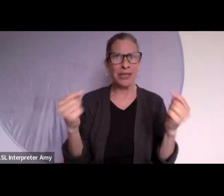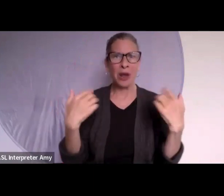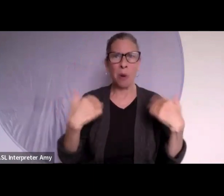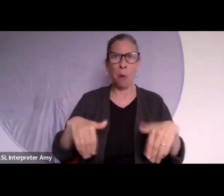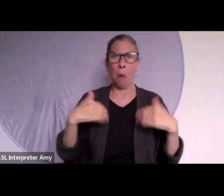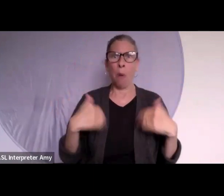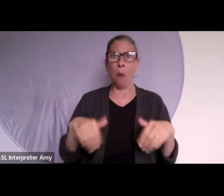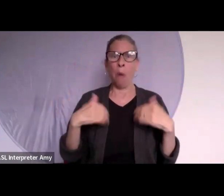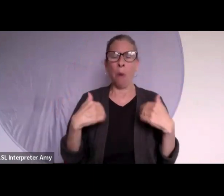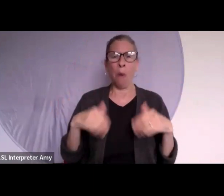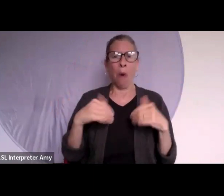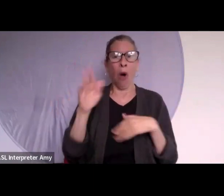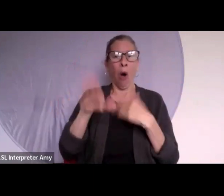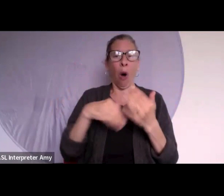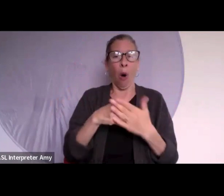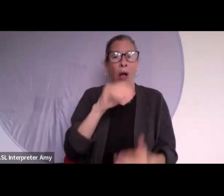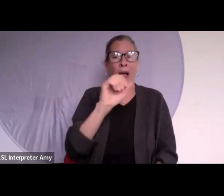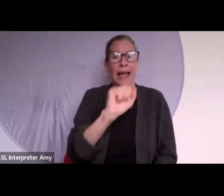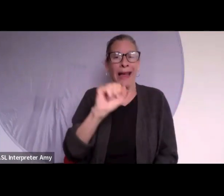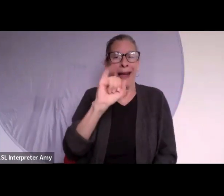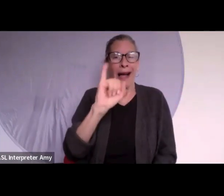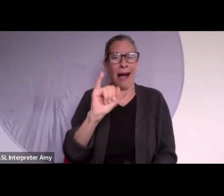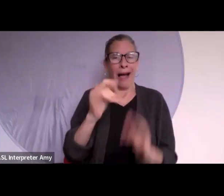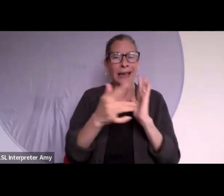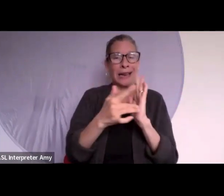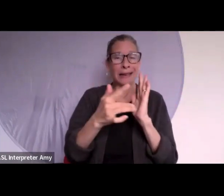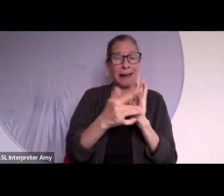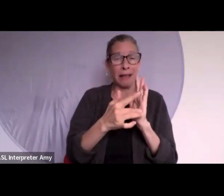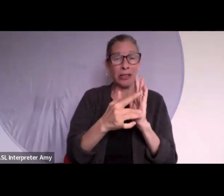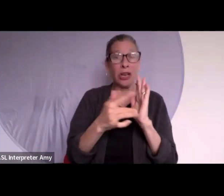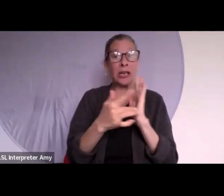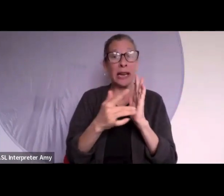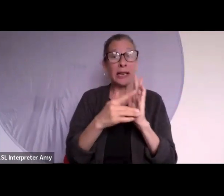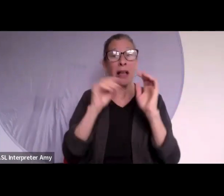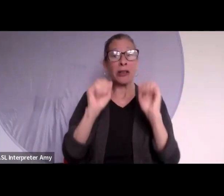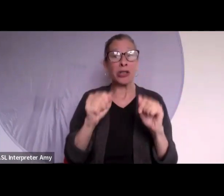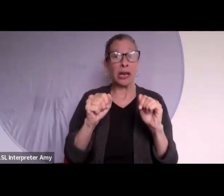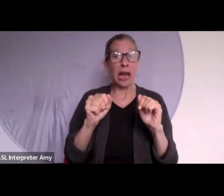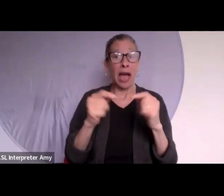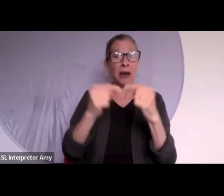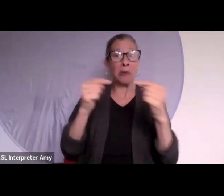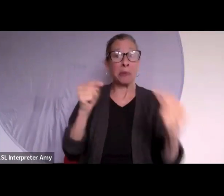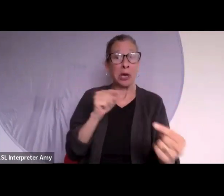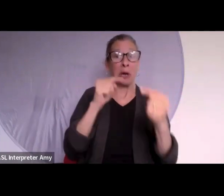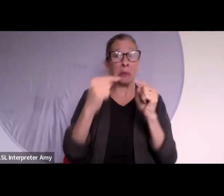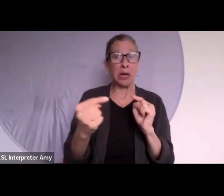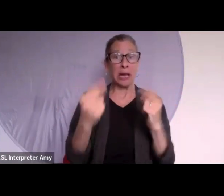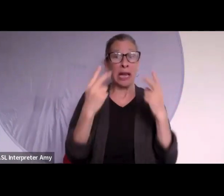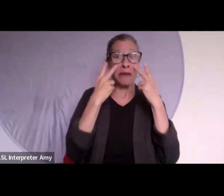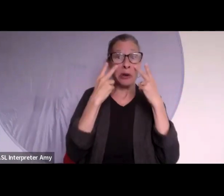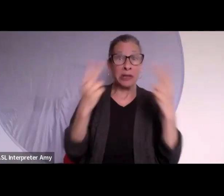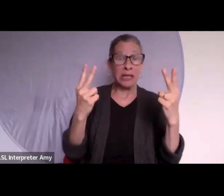AI technology, technology should be able to give the opposite. So if you're seeing a rabbit on screen with purple years jumping